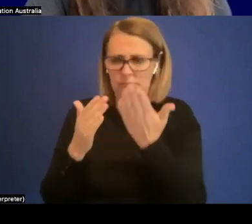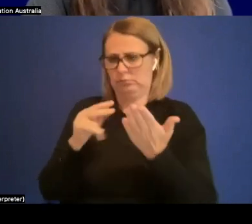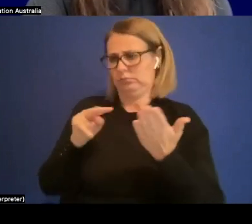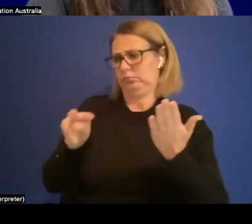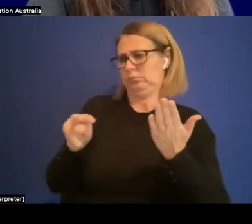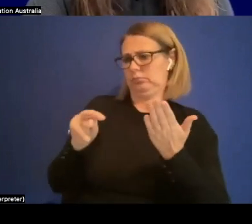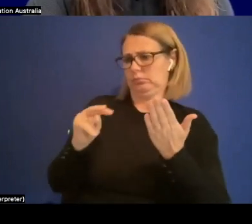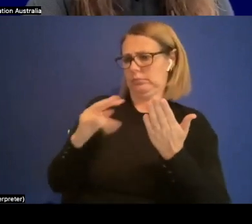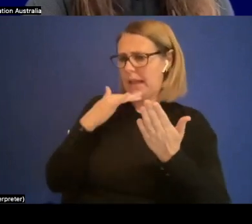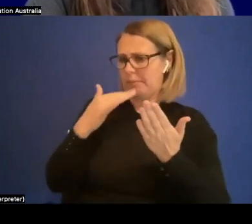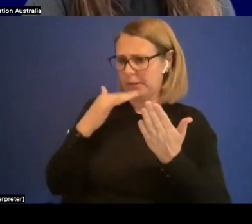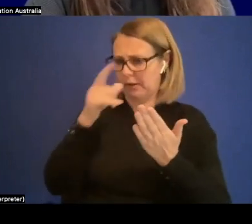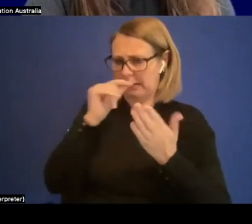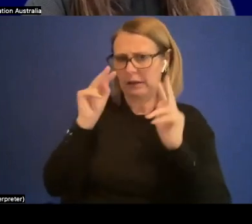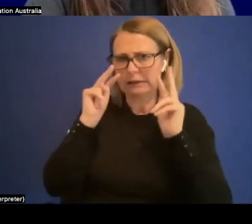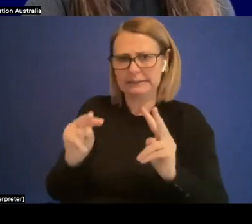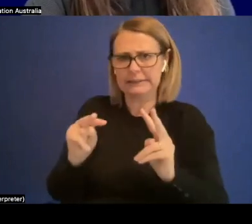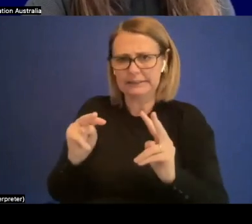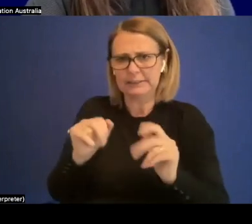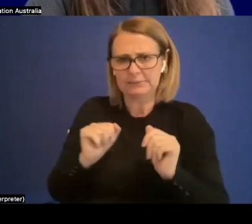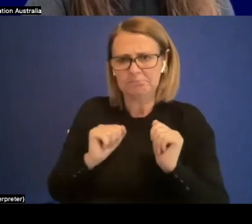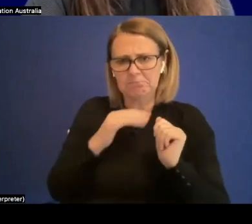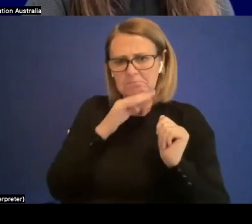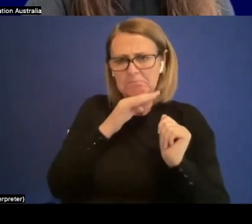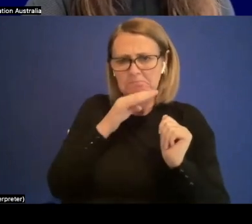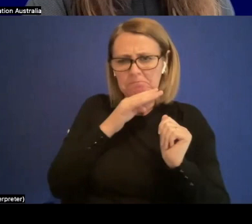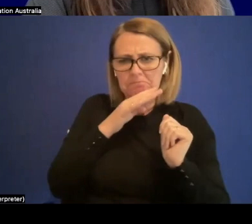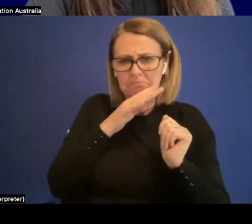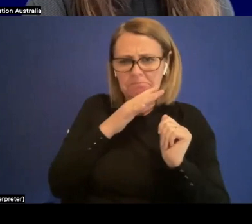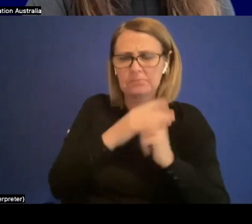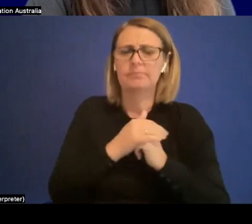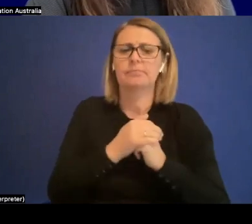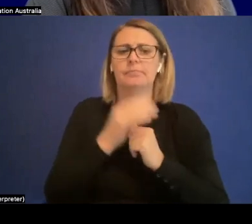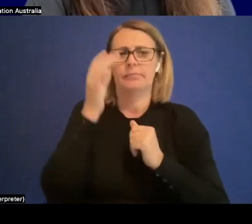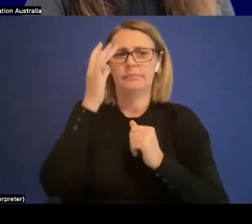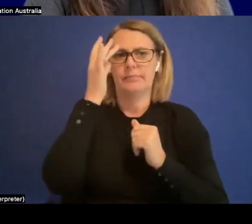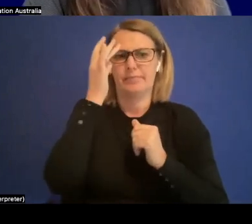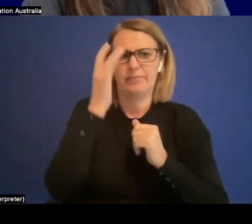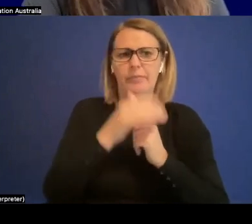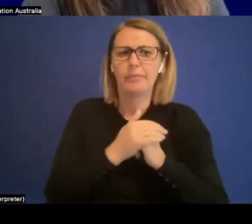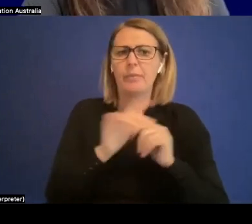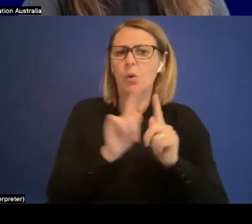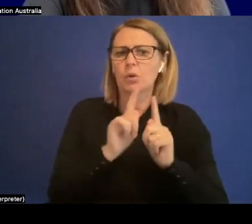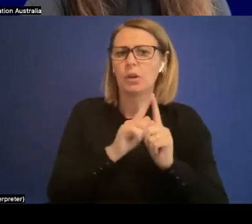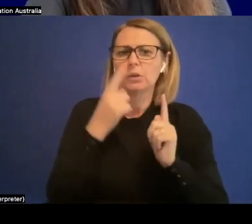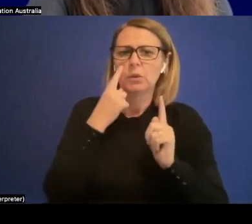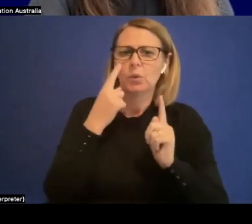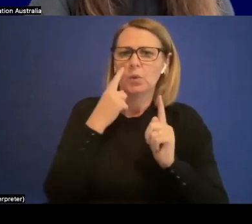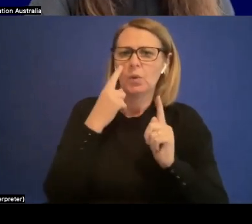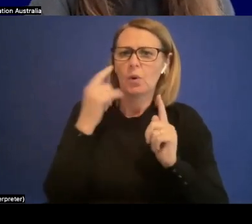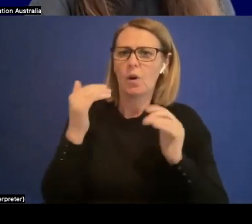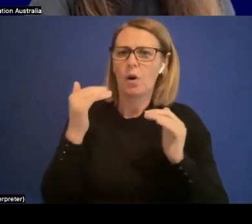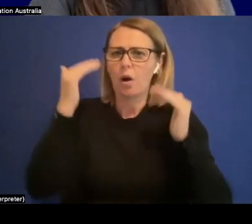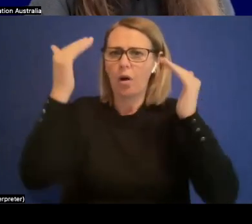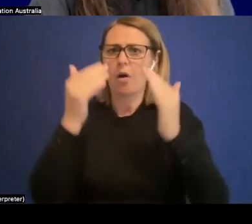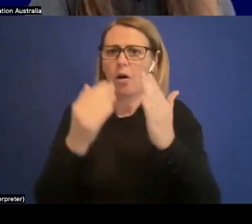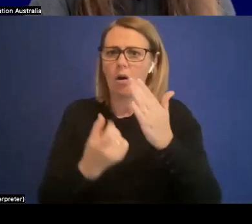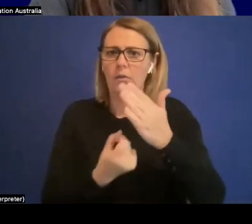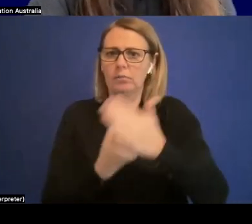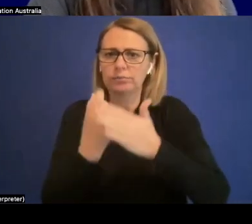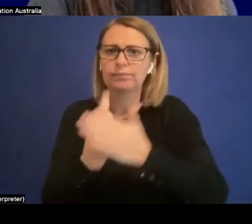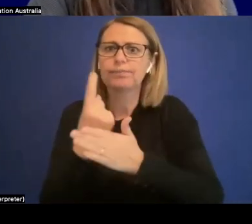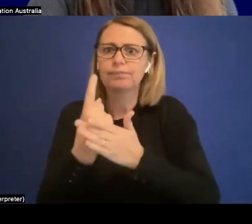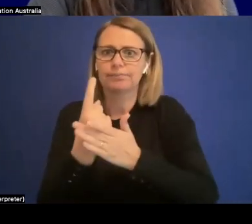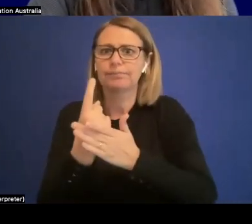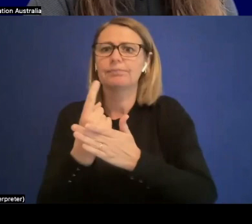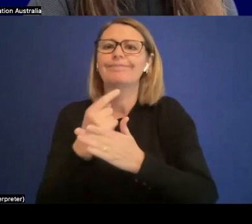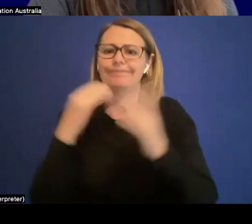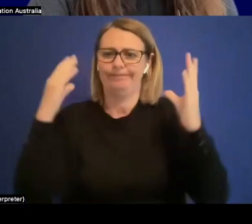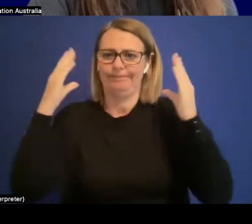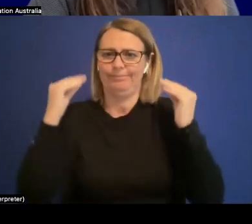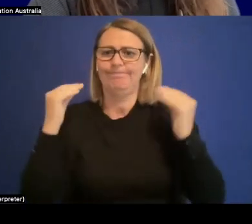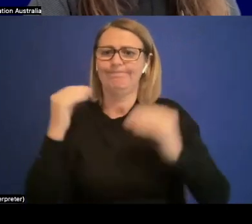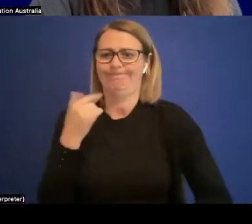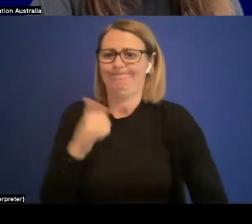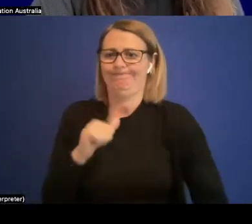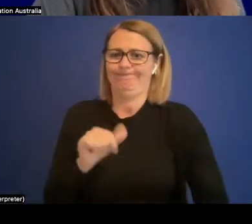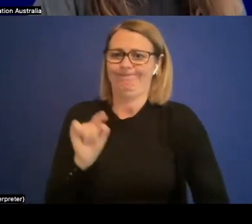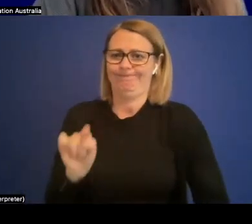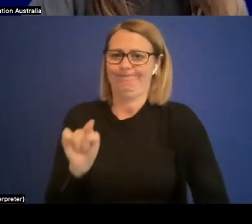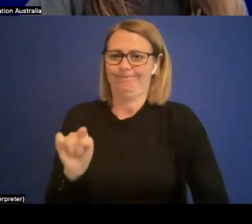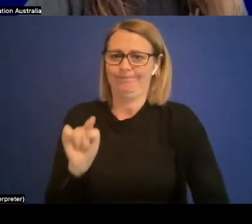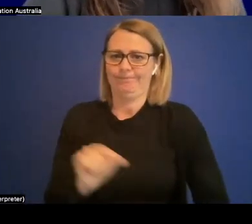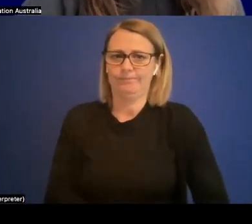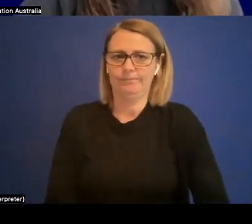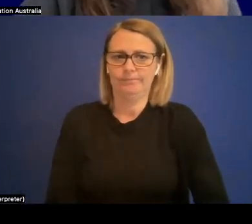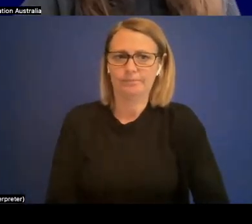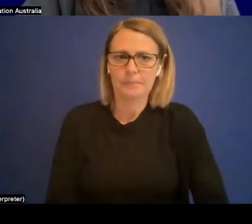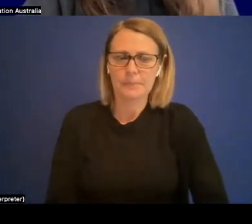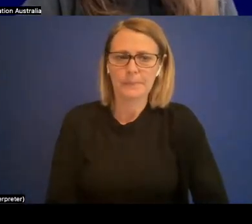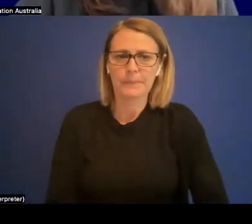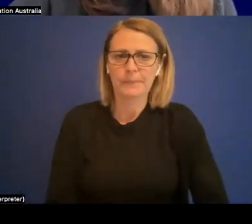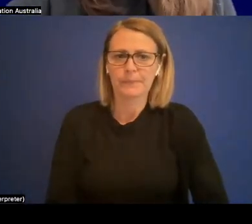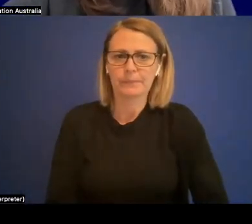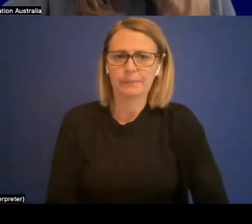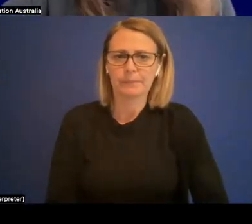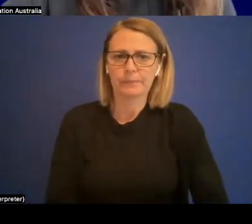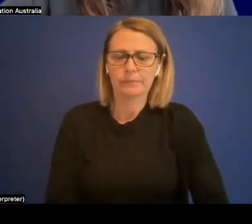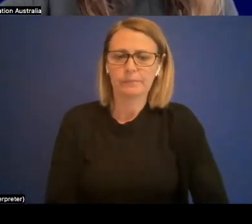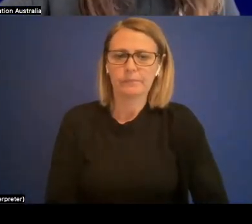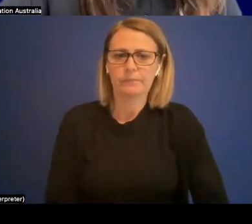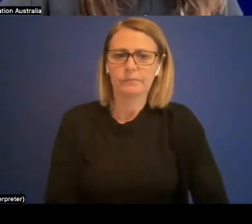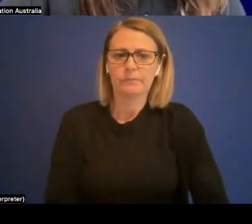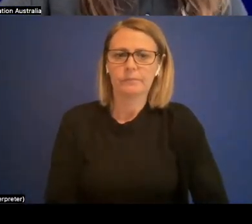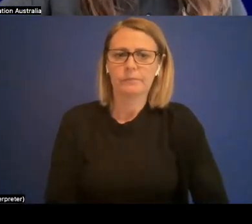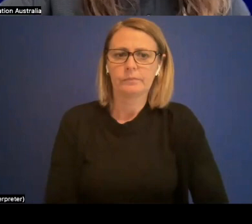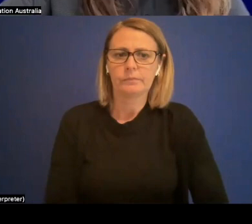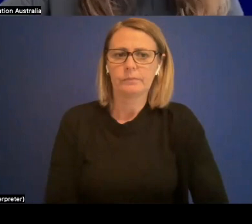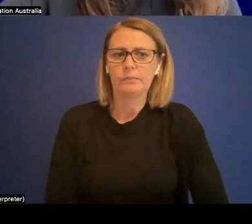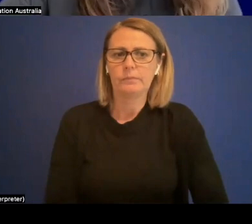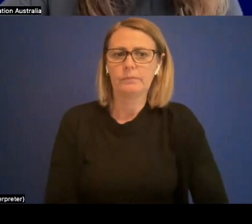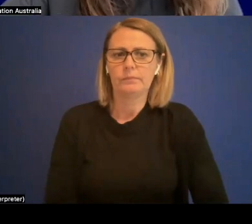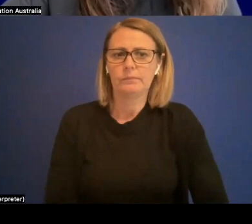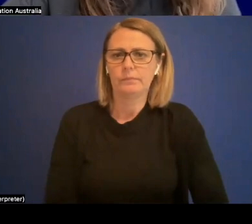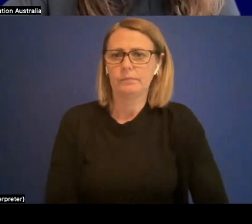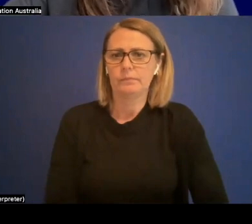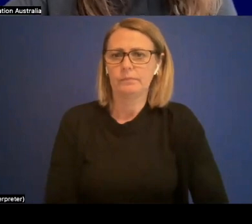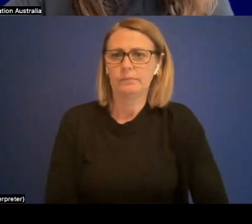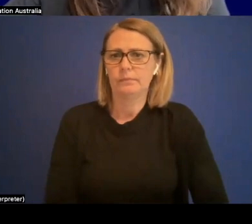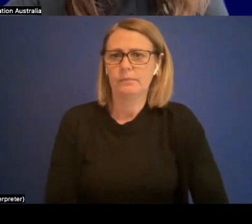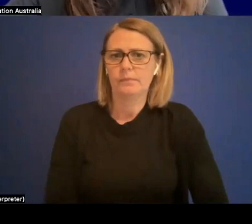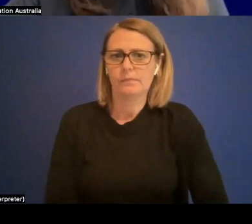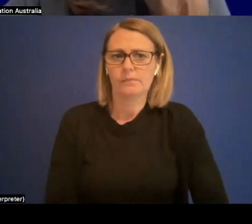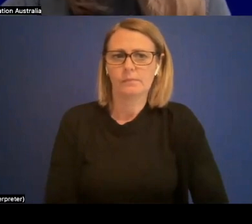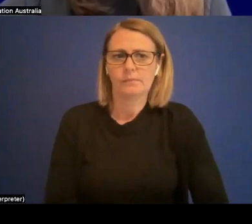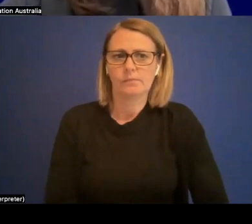accessing it. They also noted a high incidence of hearing loss in this particular syndrome.